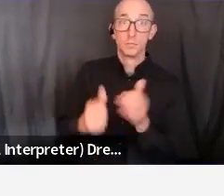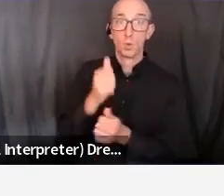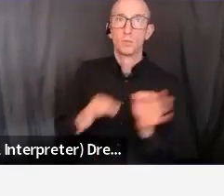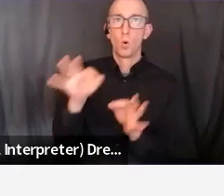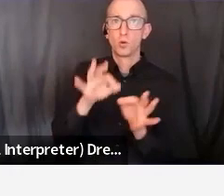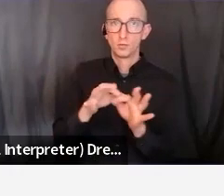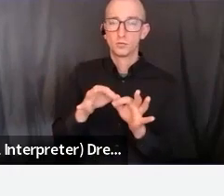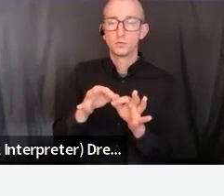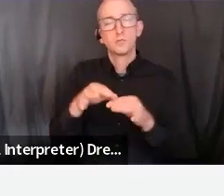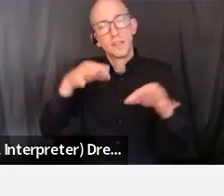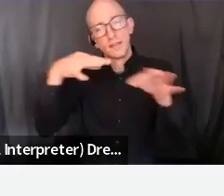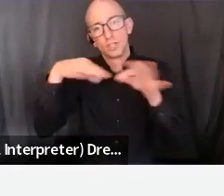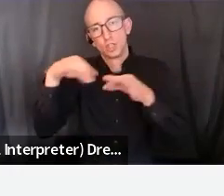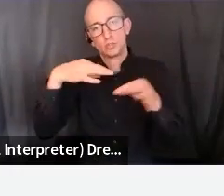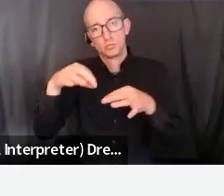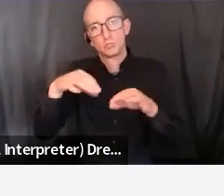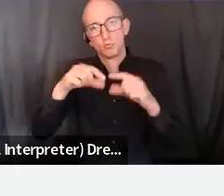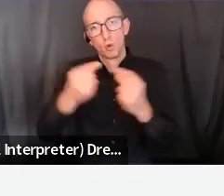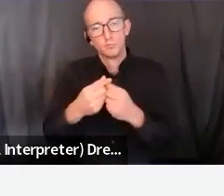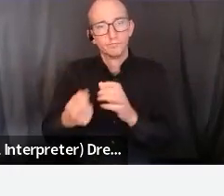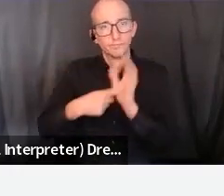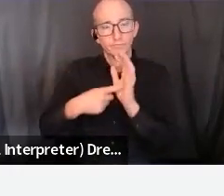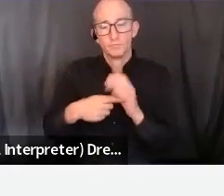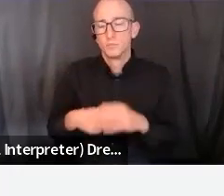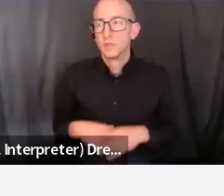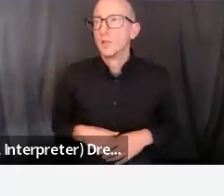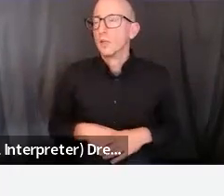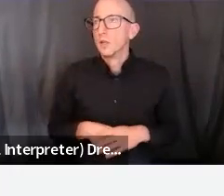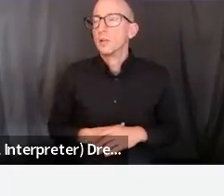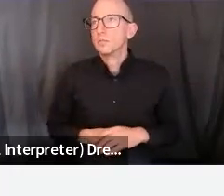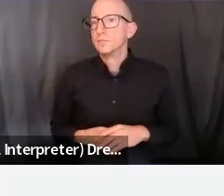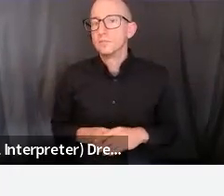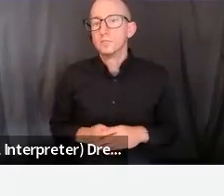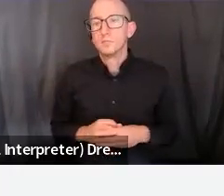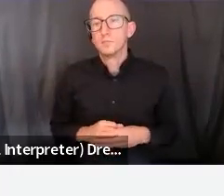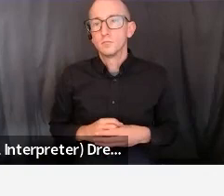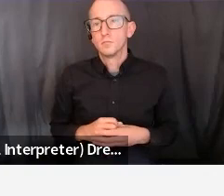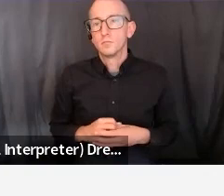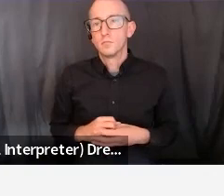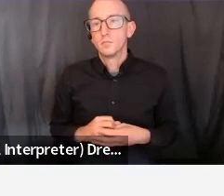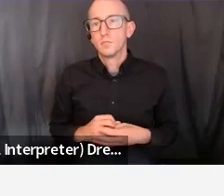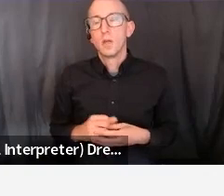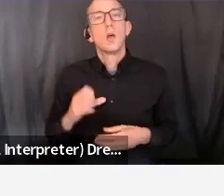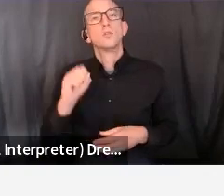strategies in that program is a vessel speed reduction where participants slow their